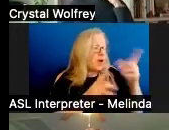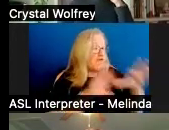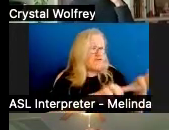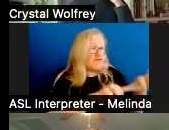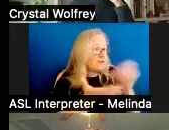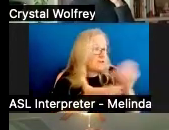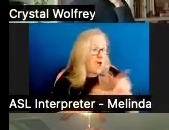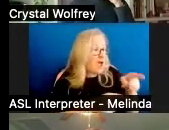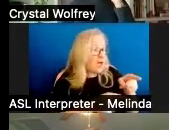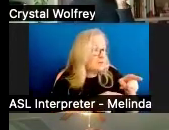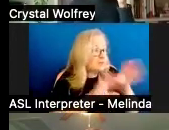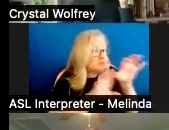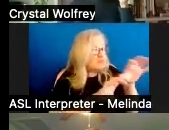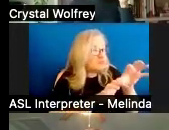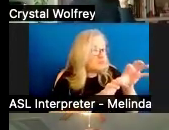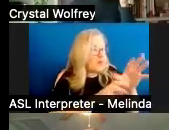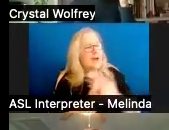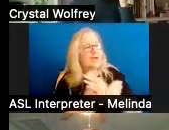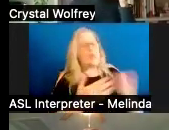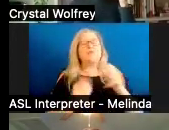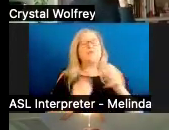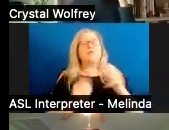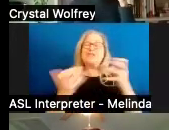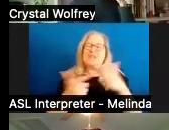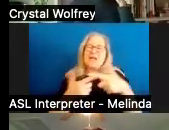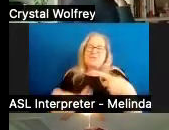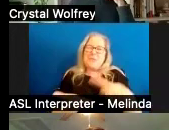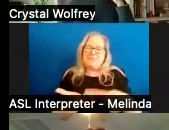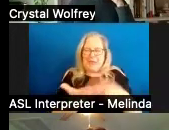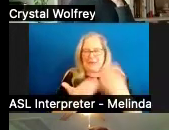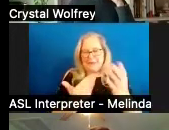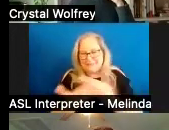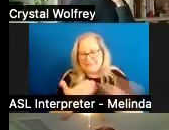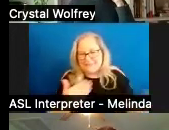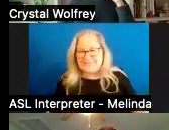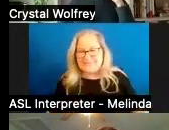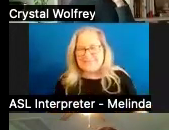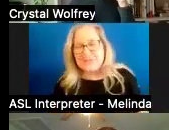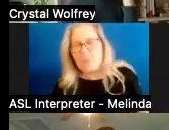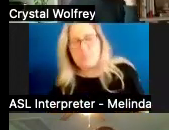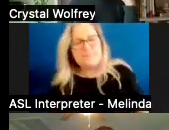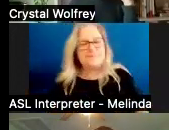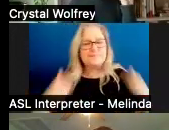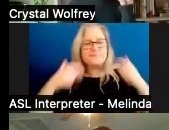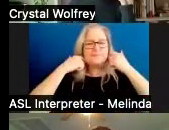Anyway, so there's a lot to unpack there. All right. So in this case, what we did,